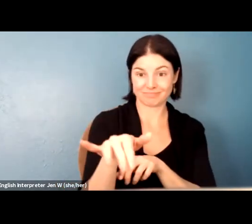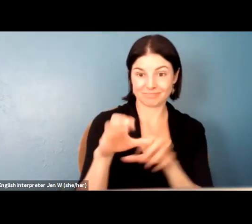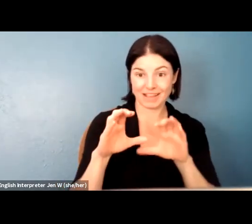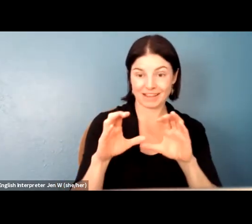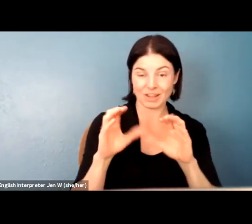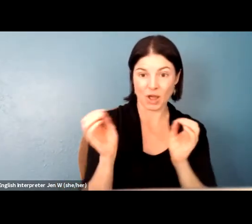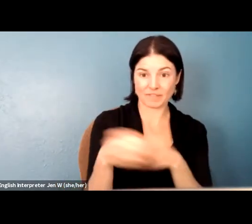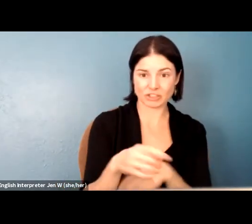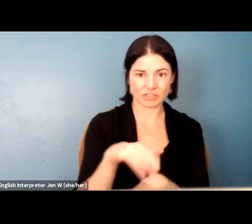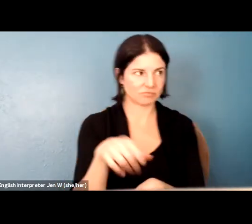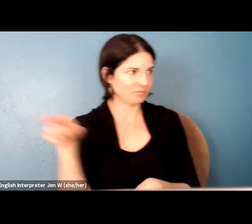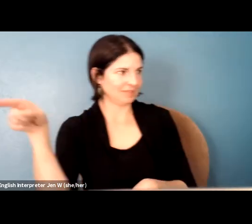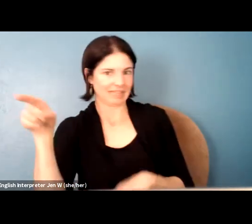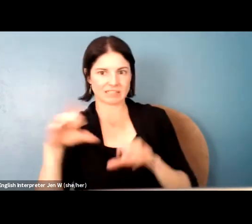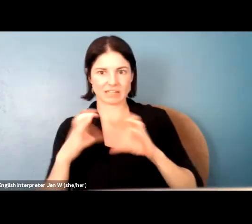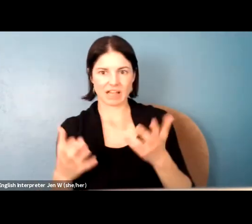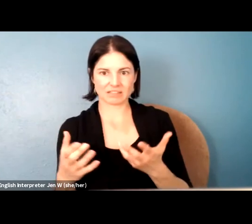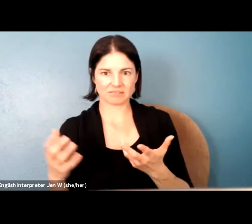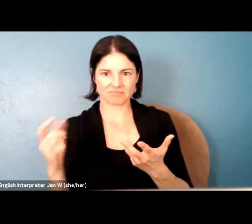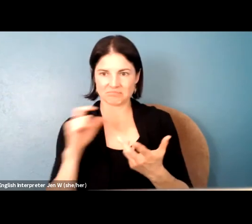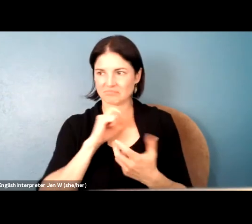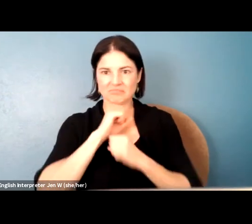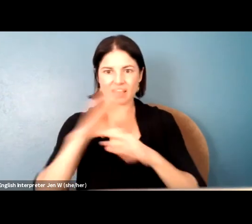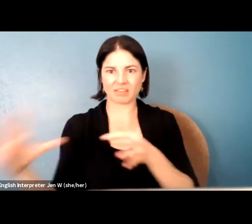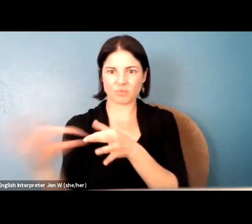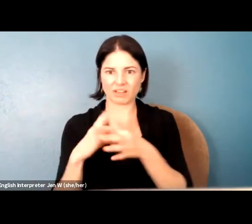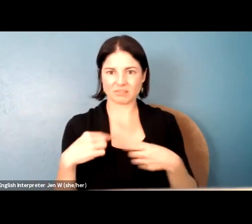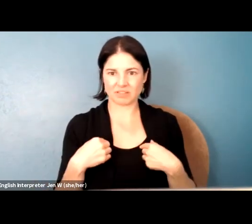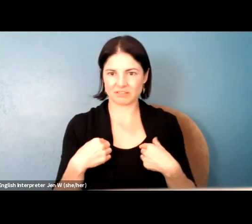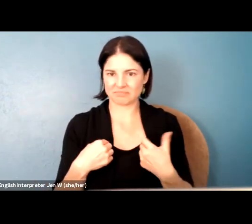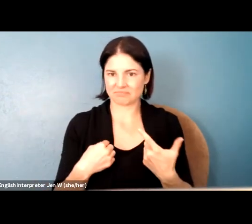myself, I already know I'm not in this picture. Knowledge is